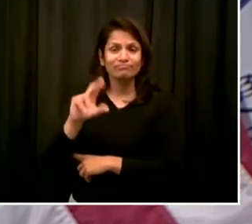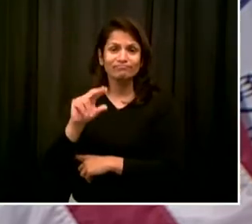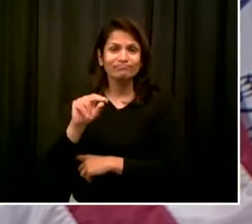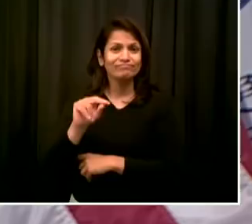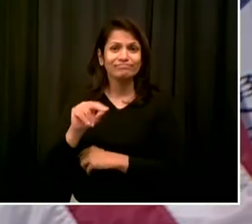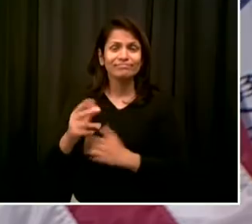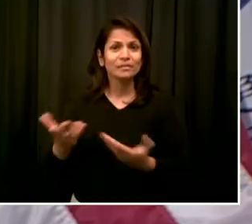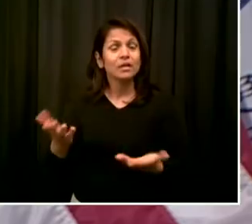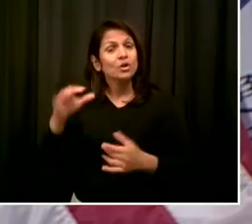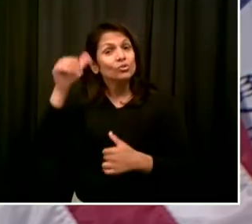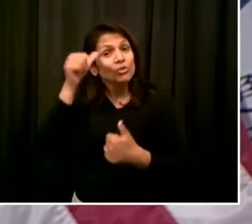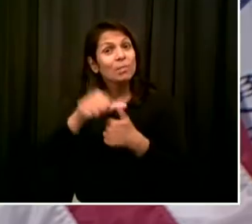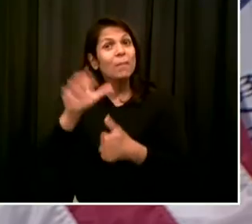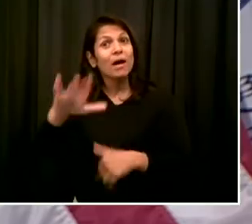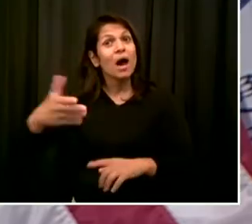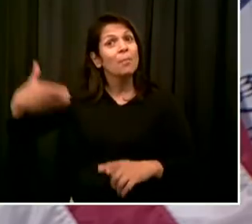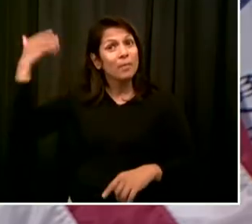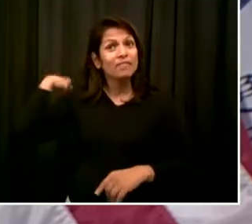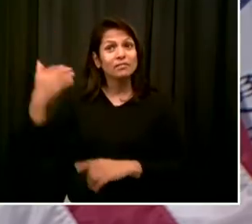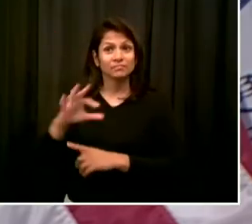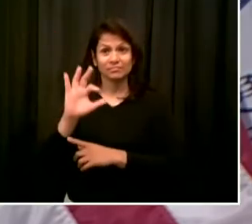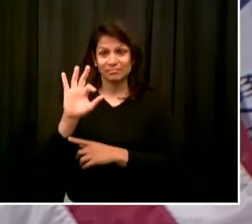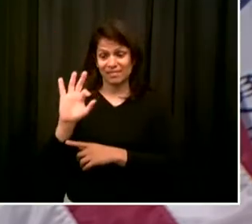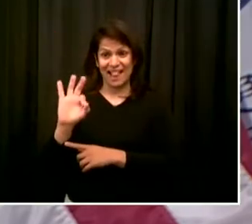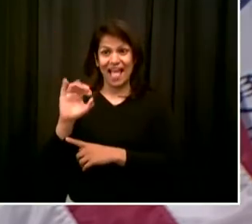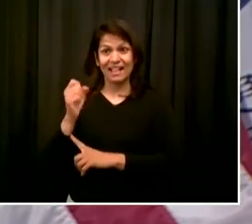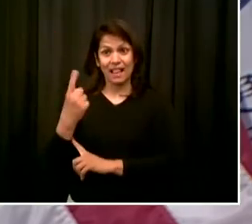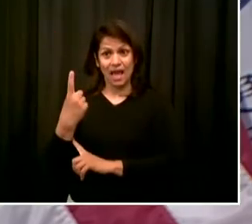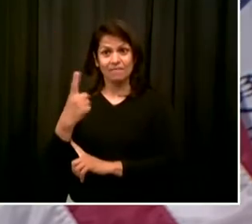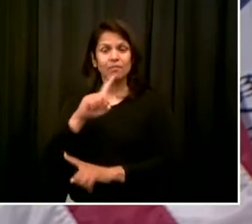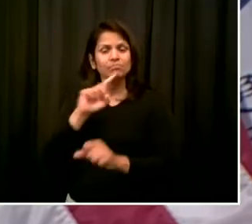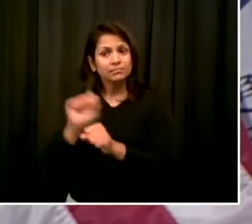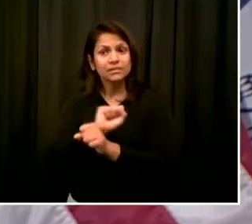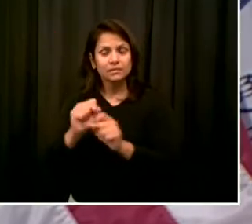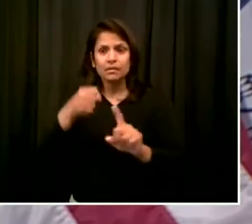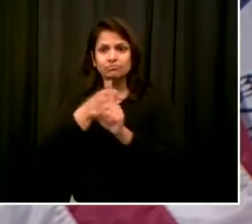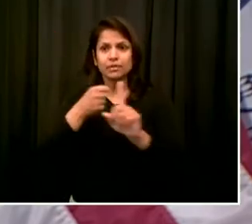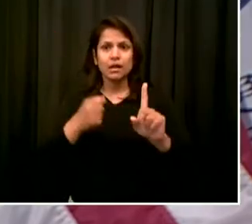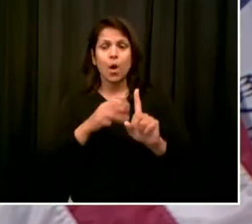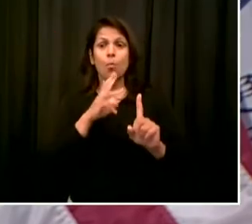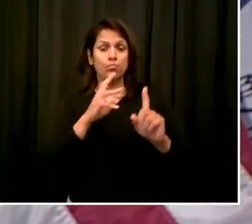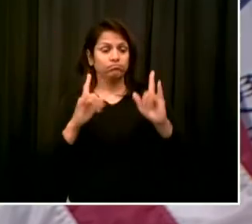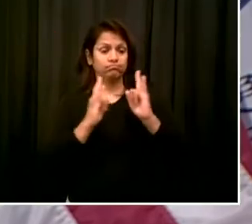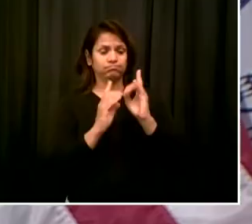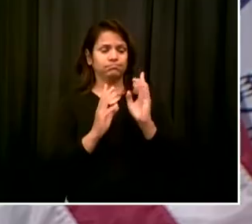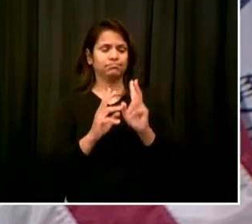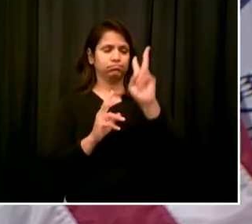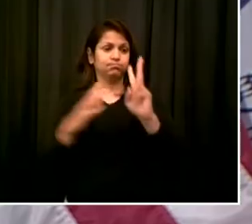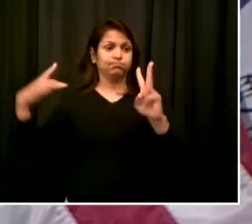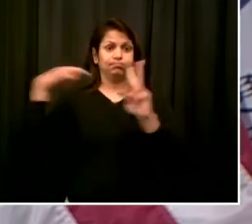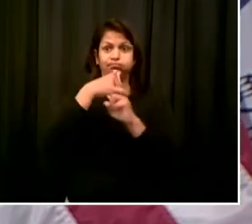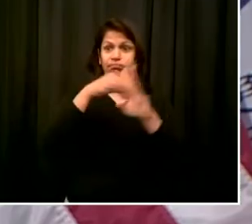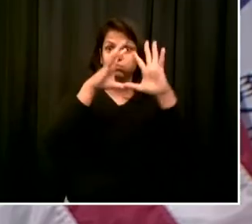ASSEMBLY GAVE US SUPPORT WITH NO STRINGS ATTACHED OR NO